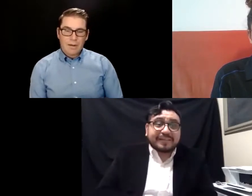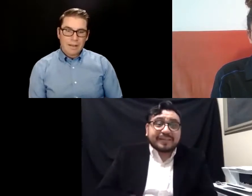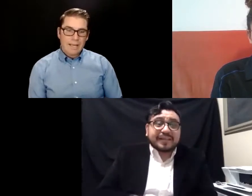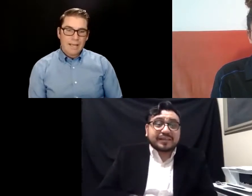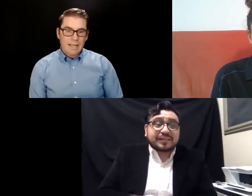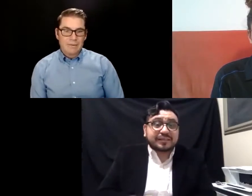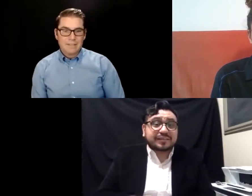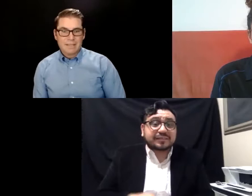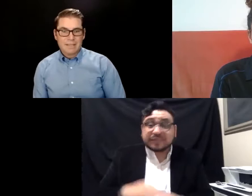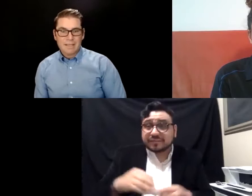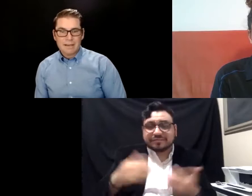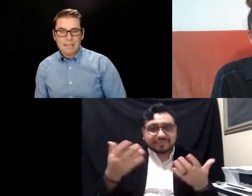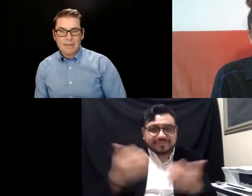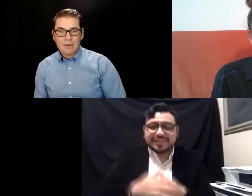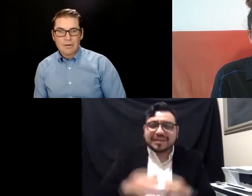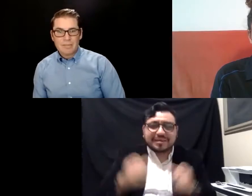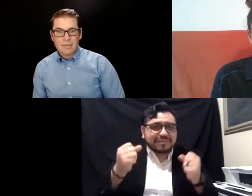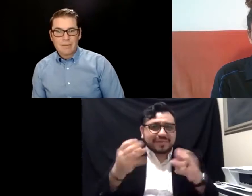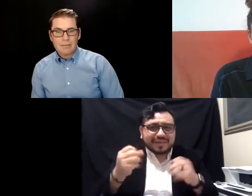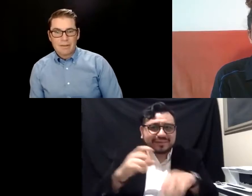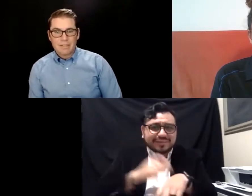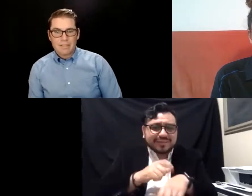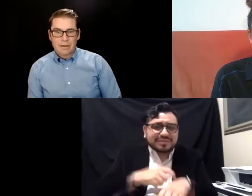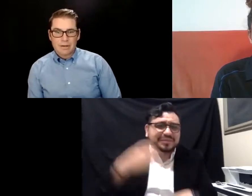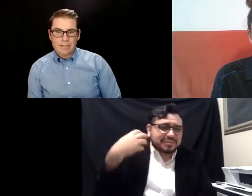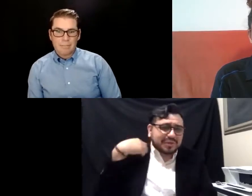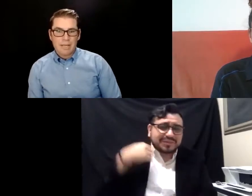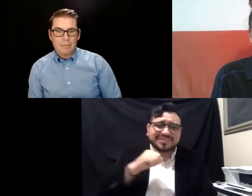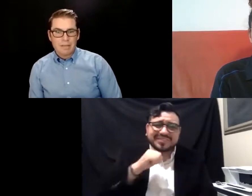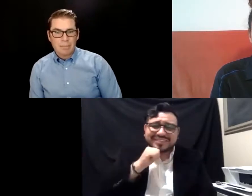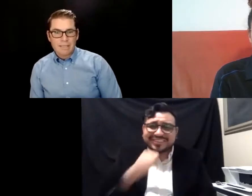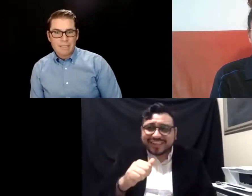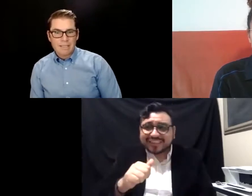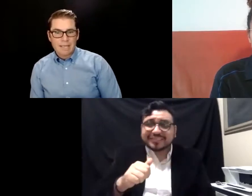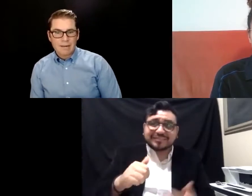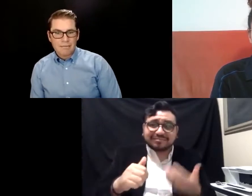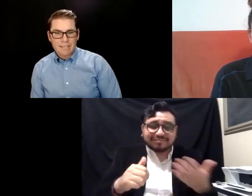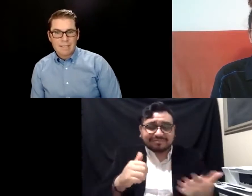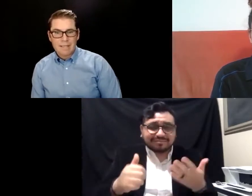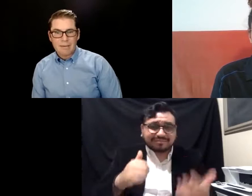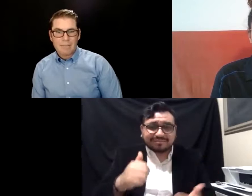One thing that was difficult was meeting with those in charge, meeting with the bosses and convincing them.